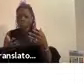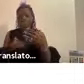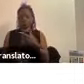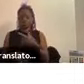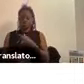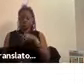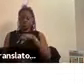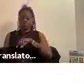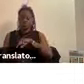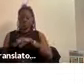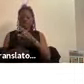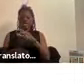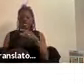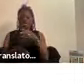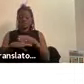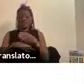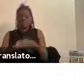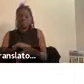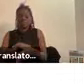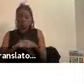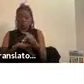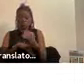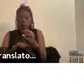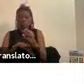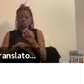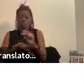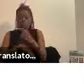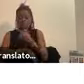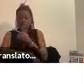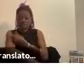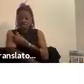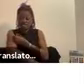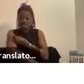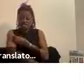This means that it's a it's individuals who are fully